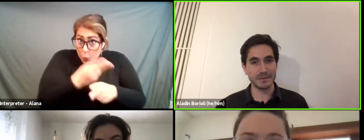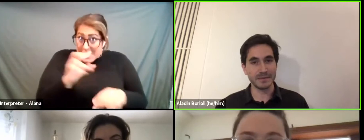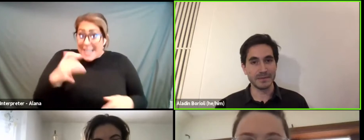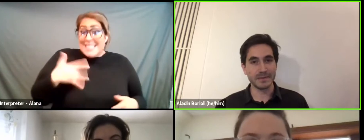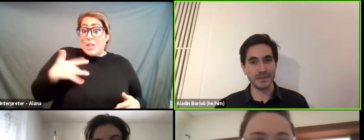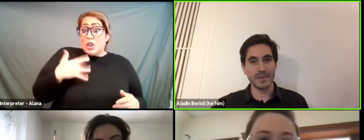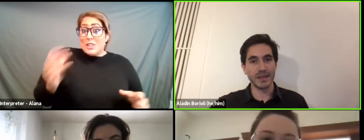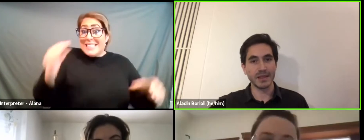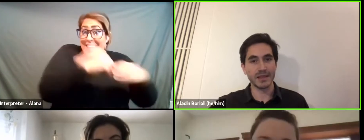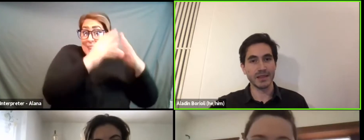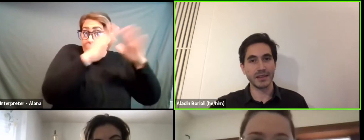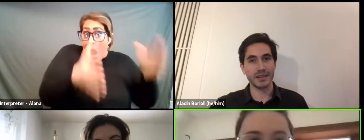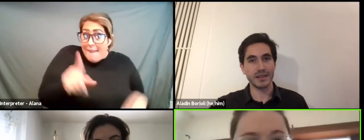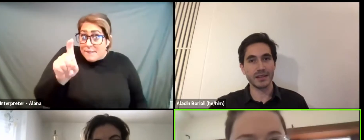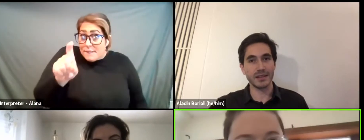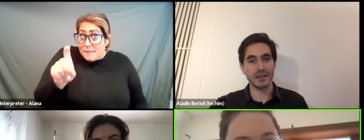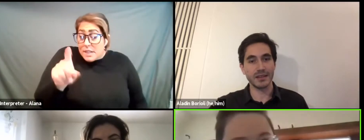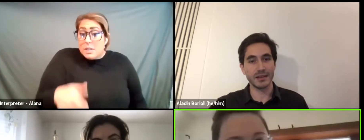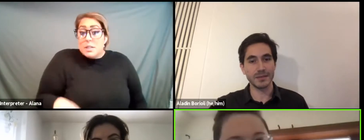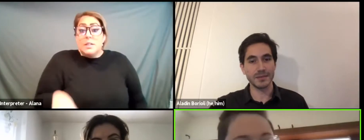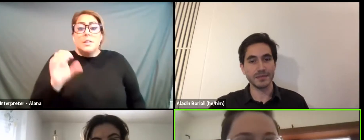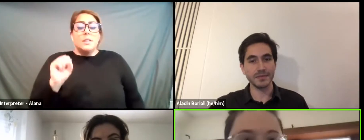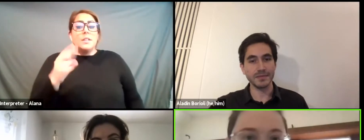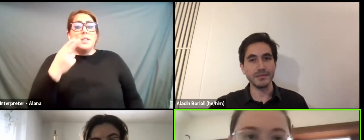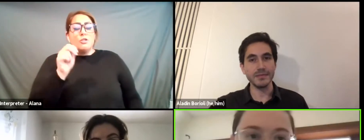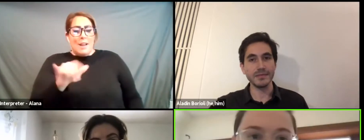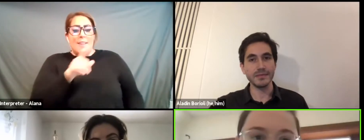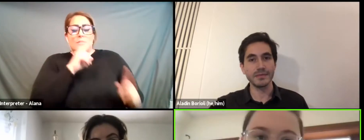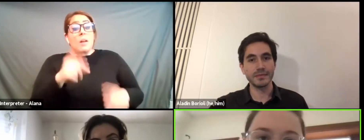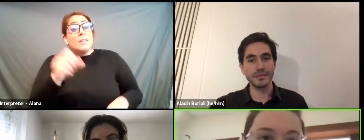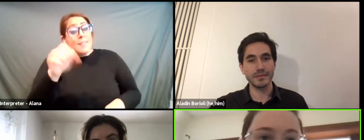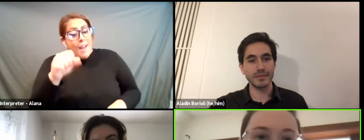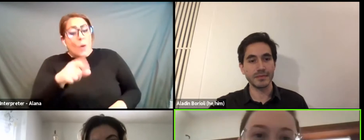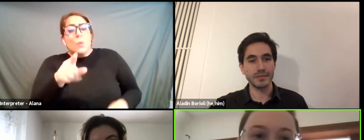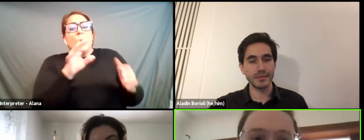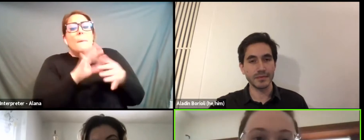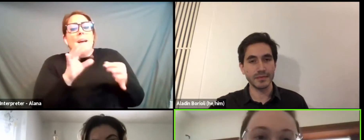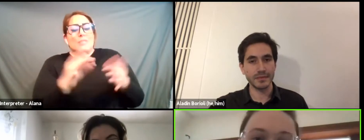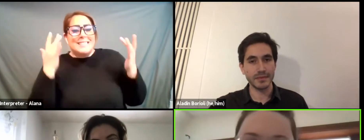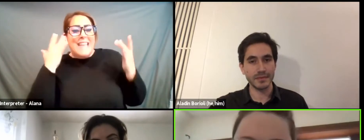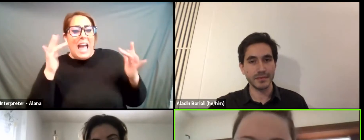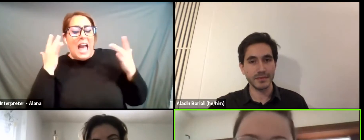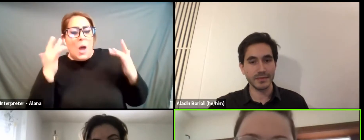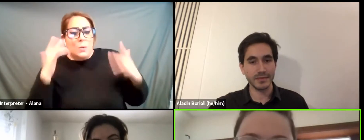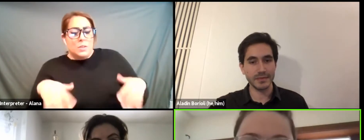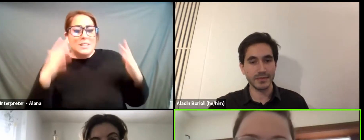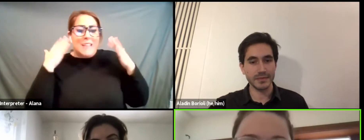Yeah. So you mentioned sound. And I think that's a fascinating